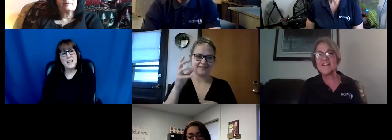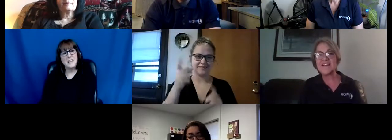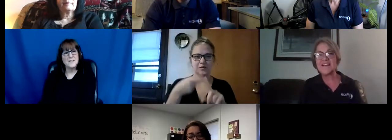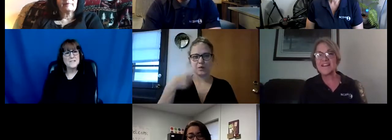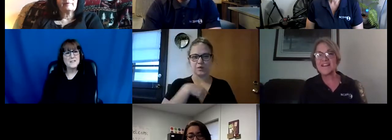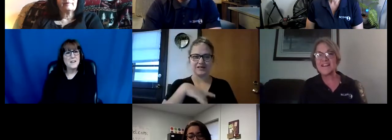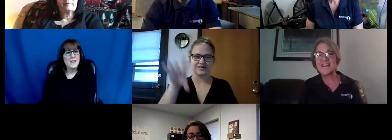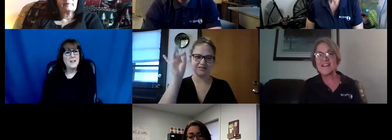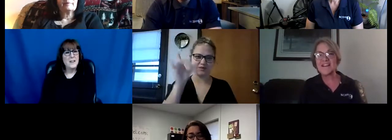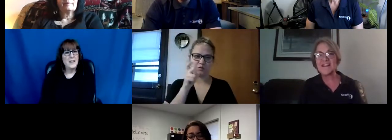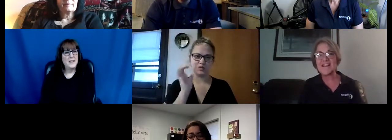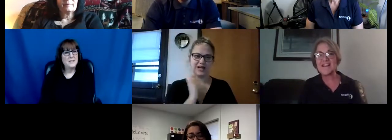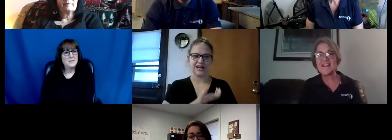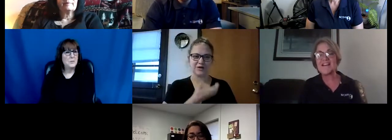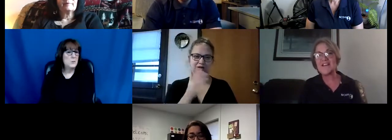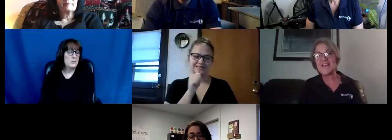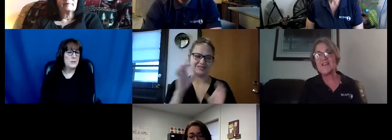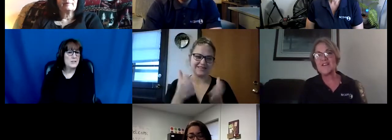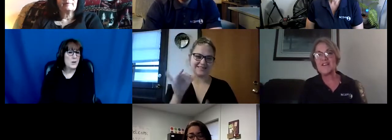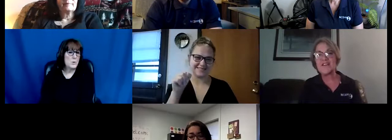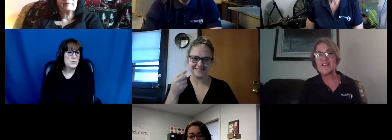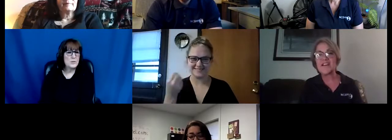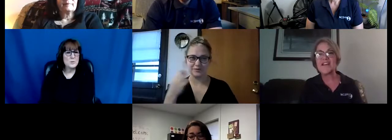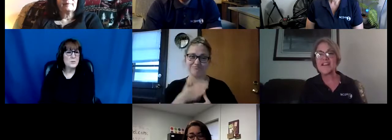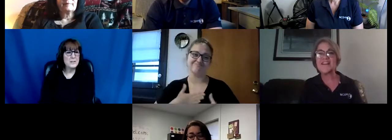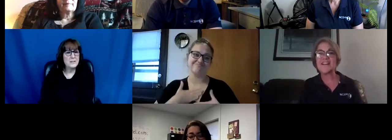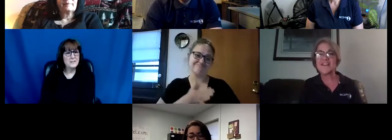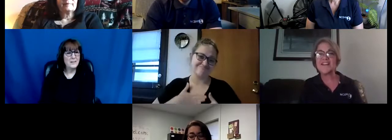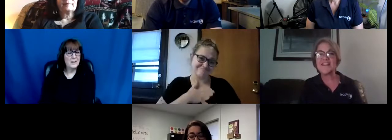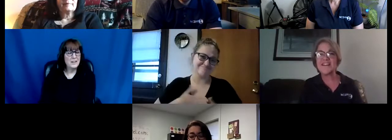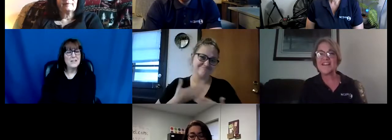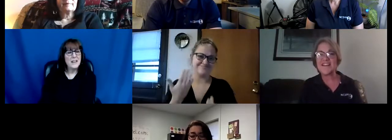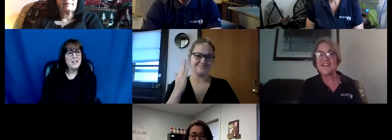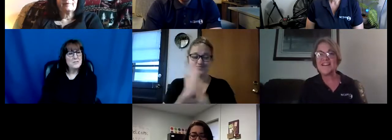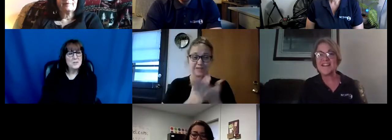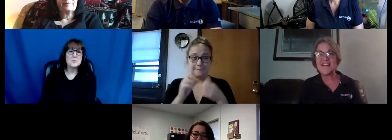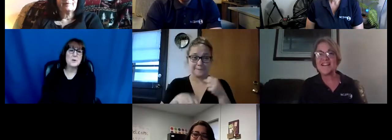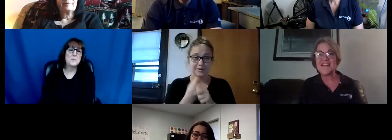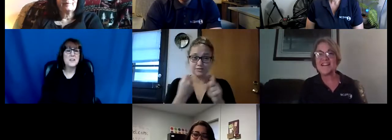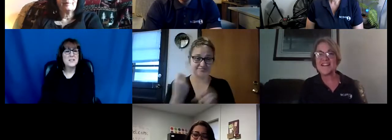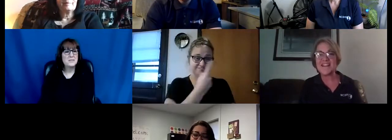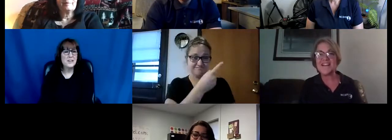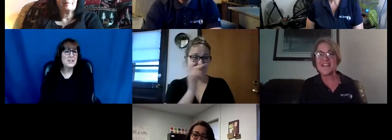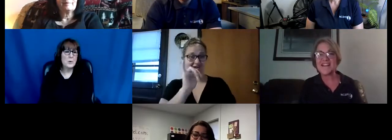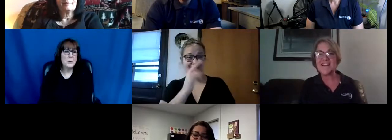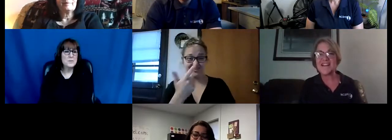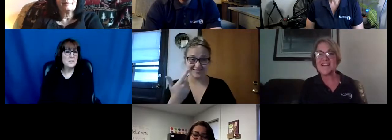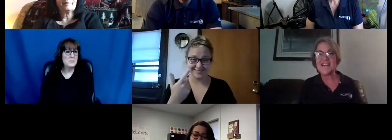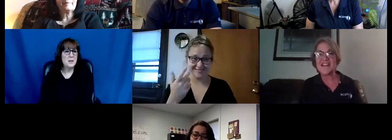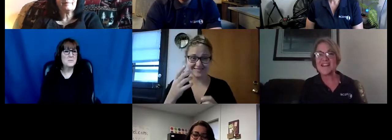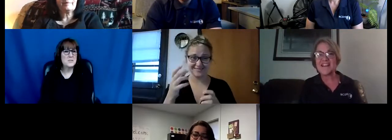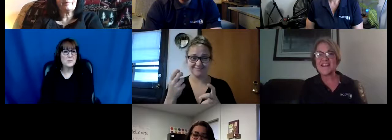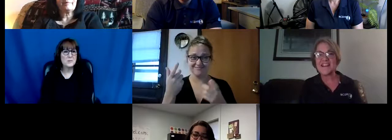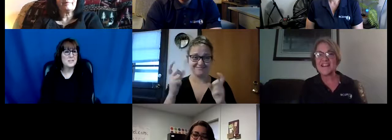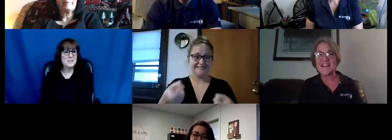gifts and whoever we chose to be giving that gift to so it's very enjoyable sometimes you get some